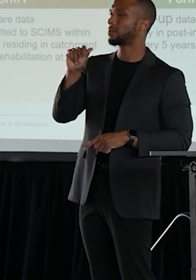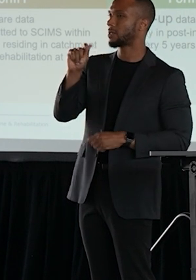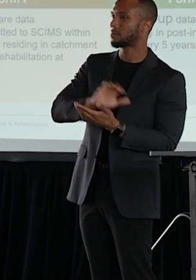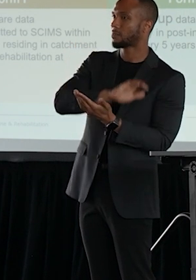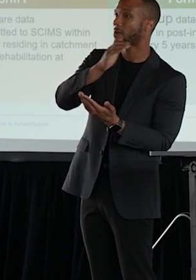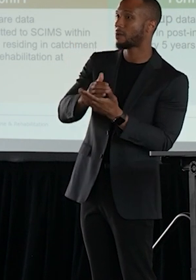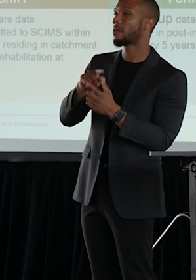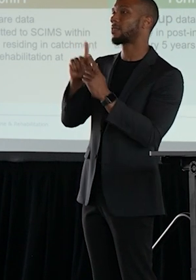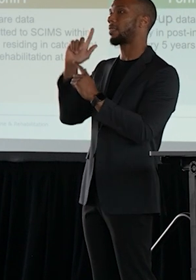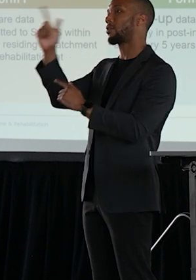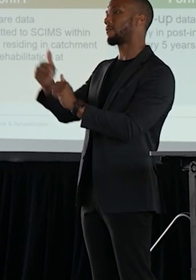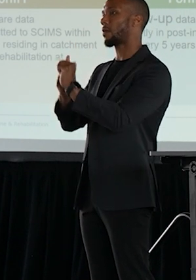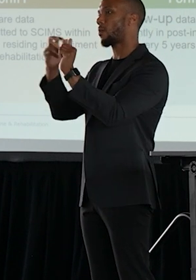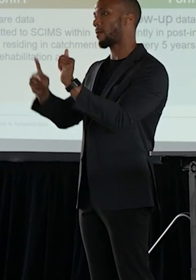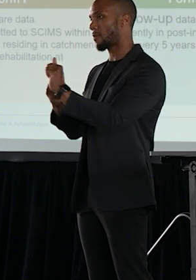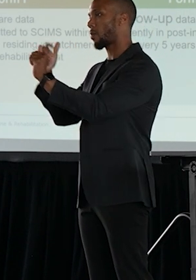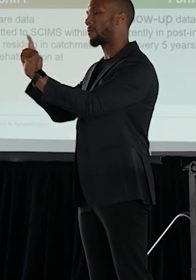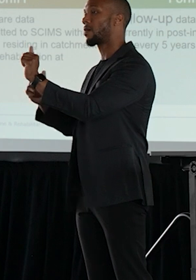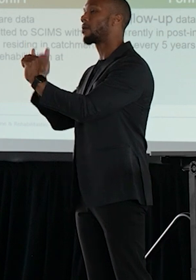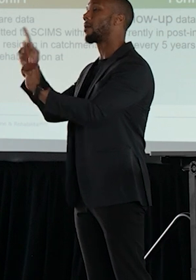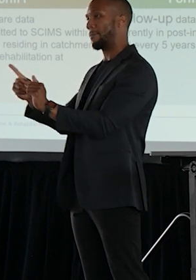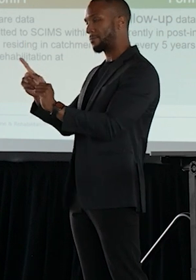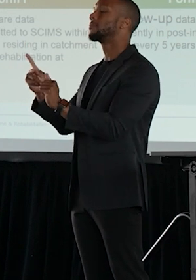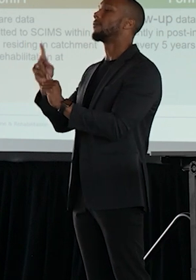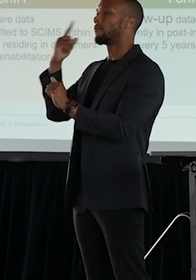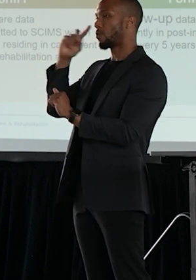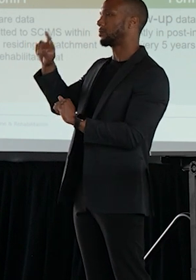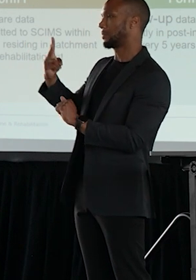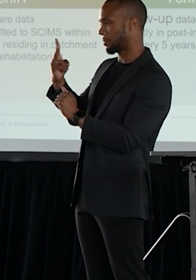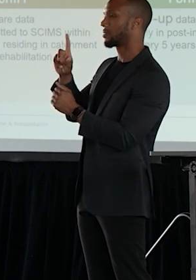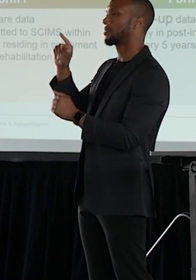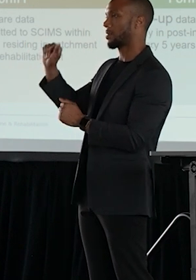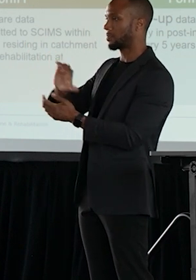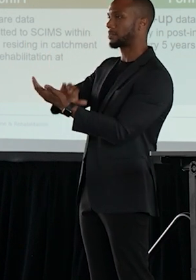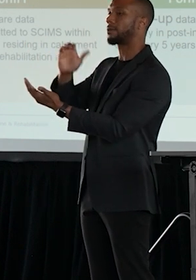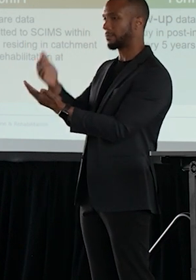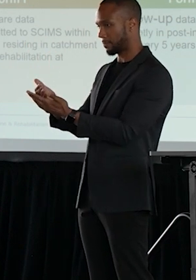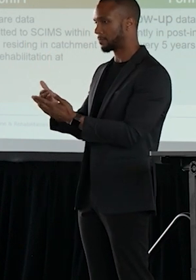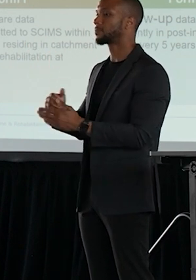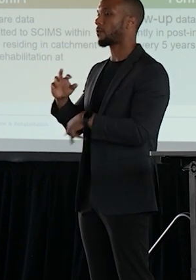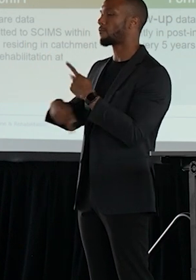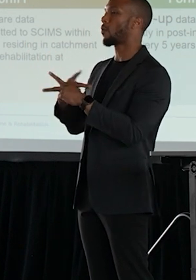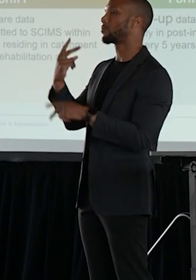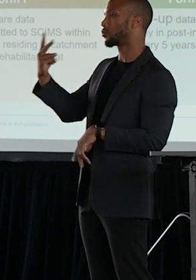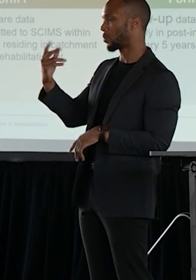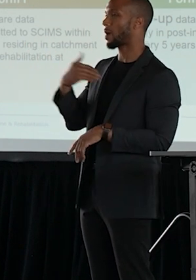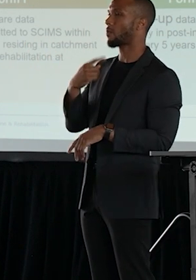them up over time. We call it form two data set. For ACI right now, the follow up schedule is one year, five year, and AV,